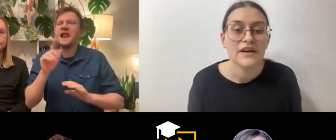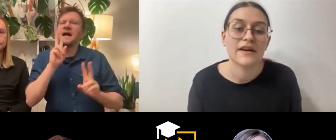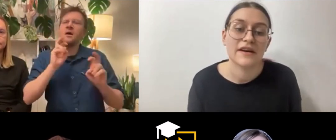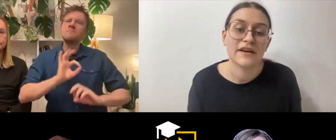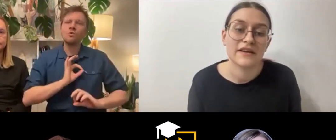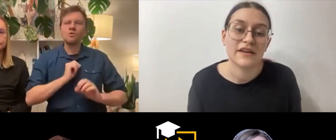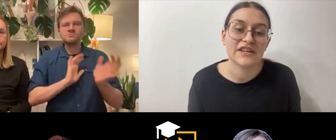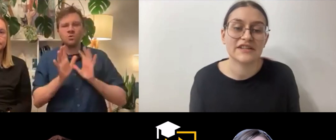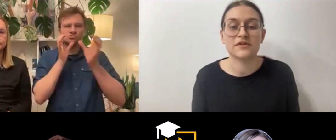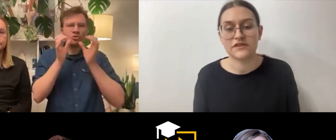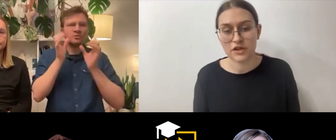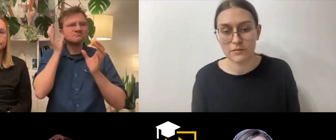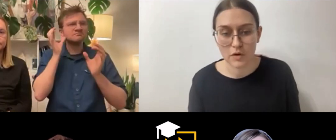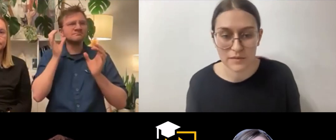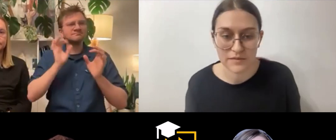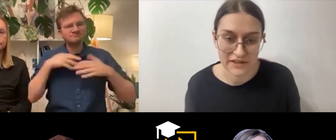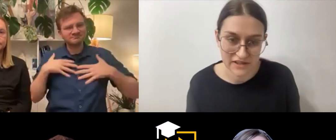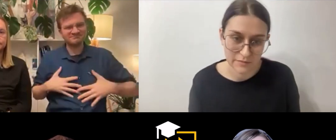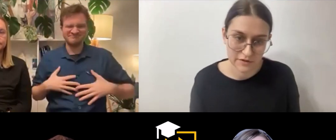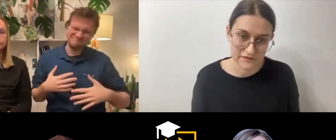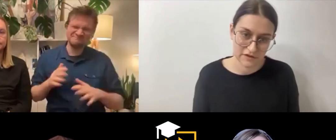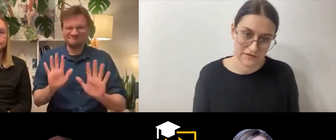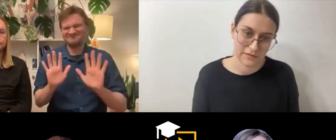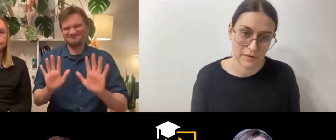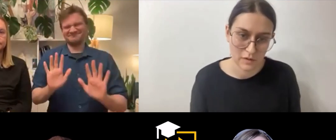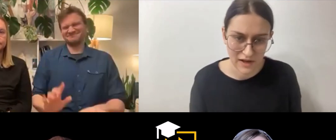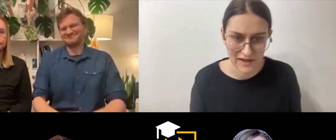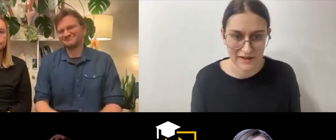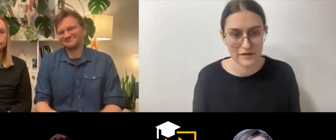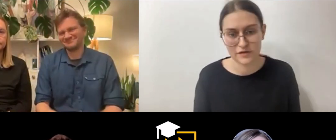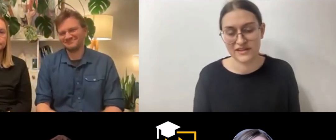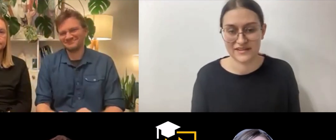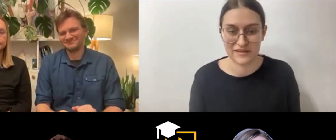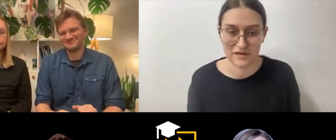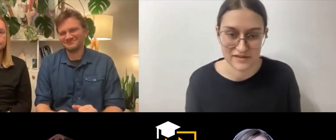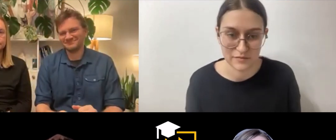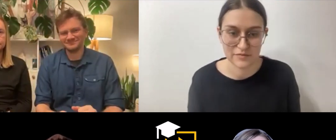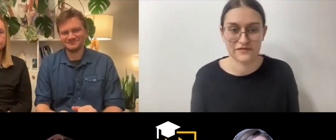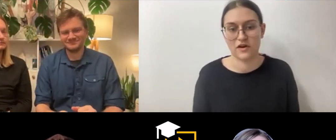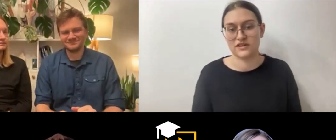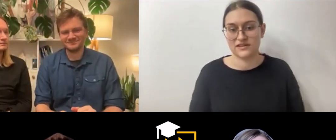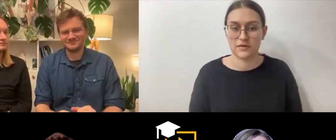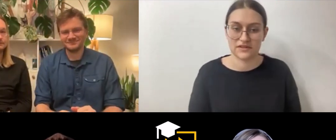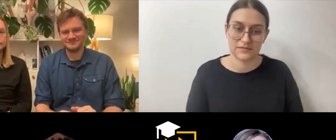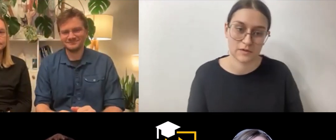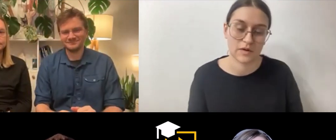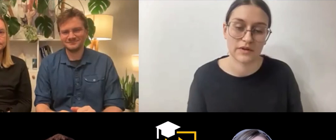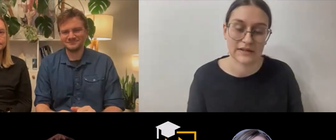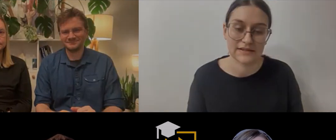Practise made it easier but it isn't my preferred form of communication.